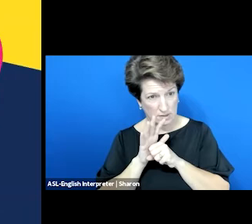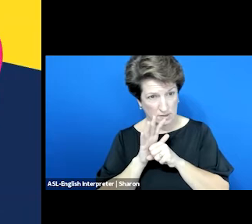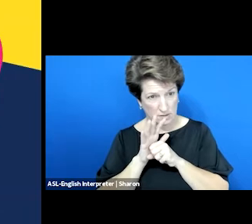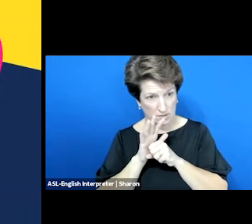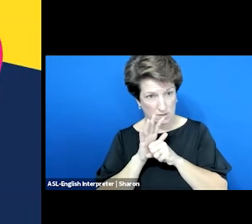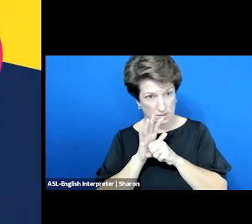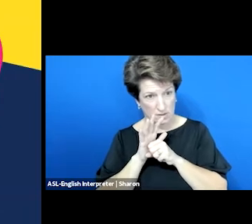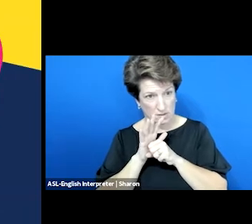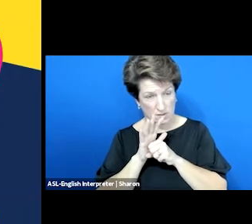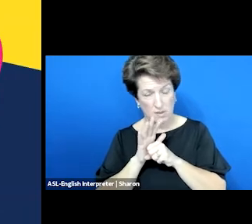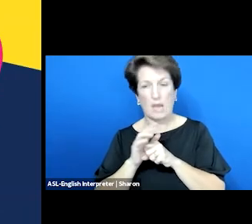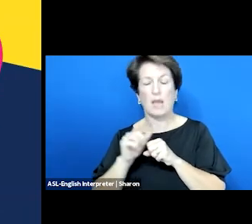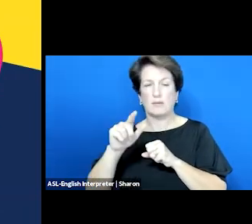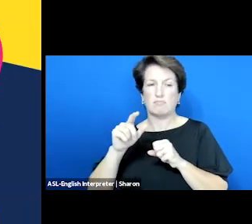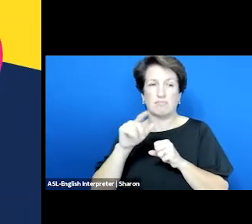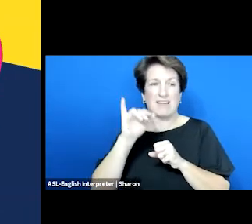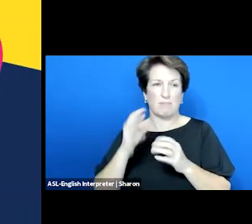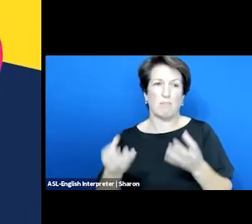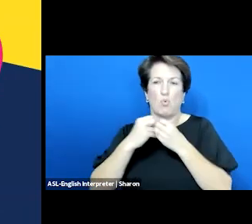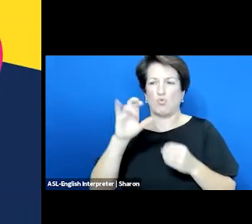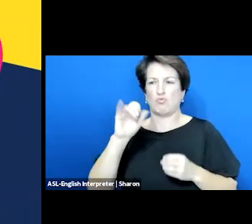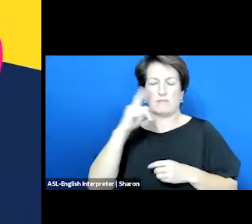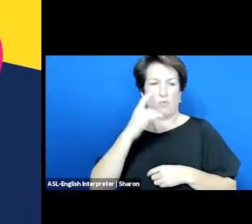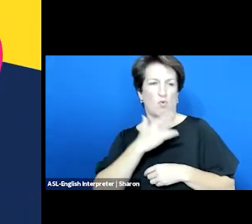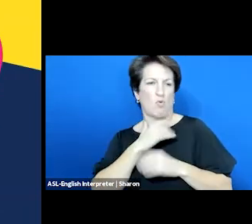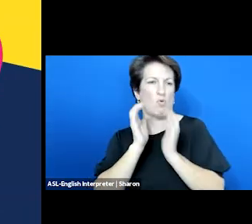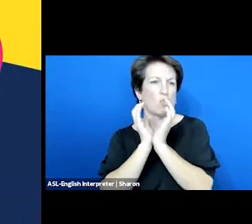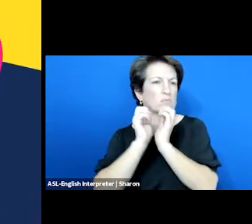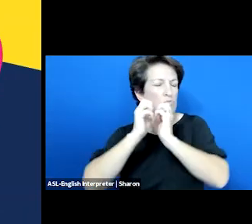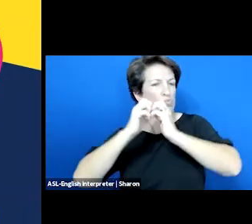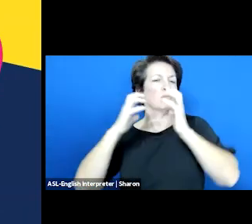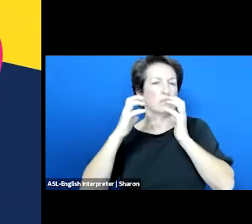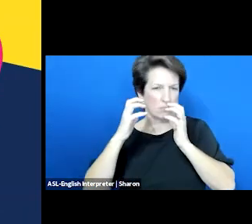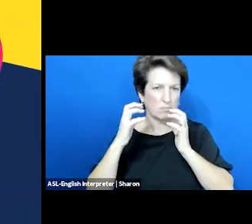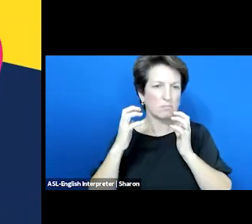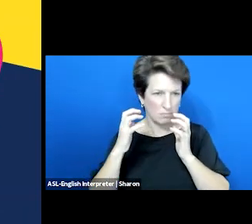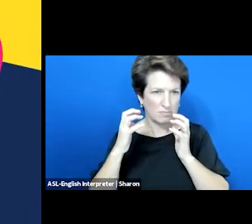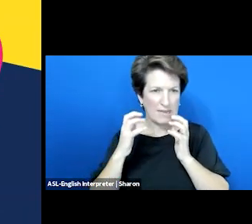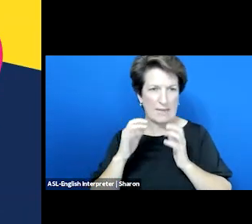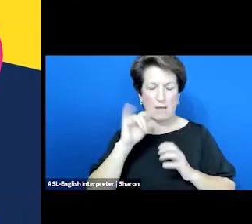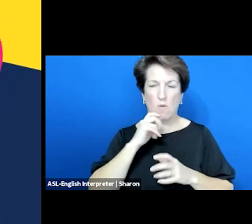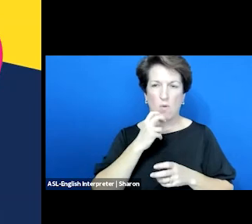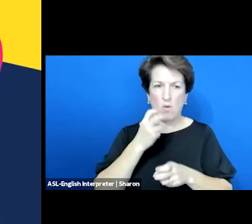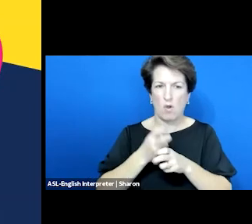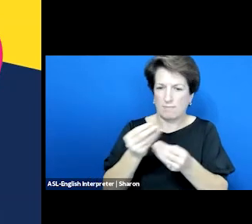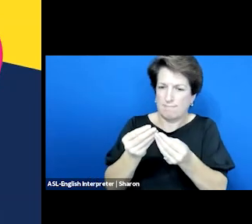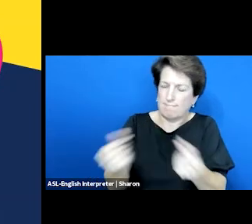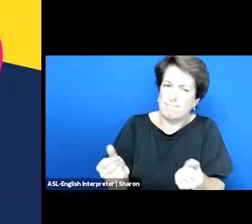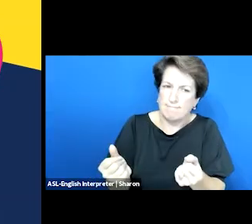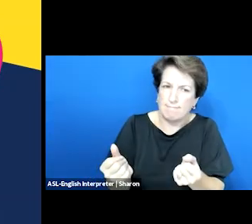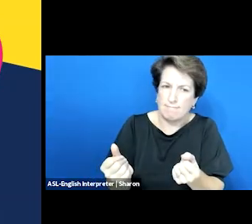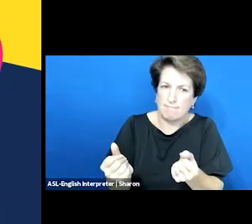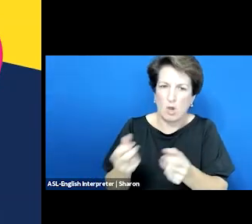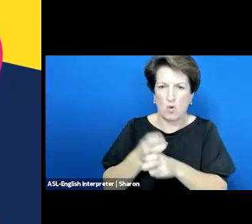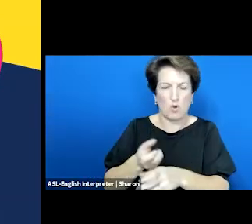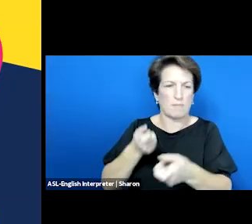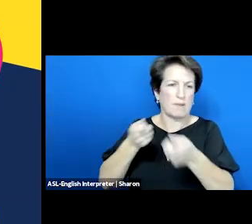developed after the vaccine have been very